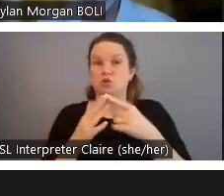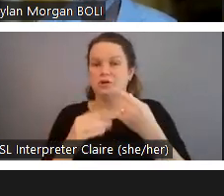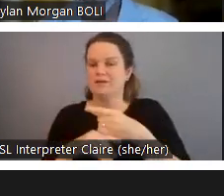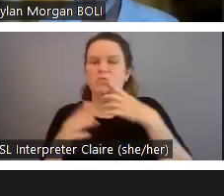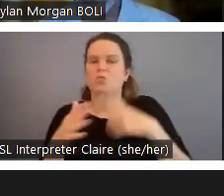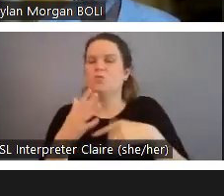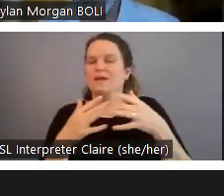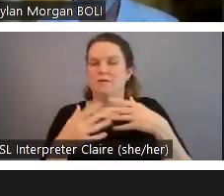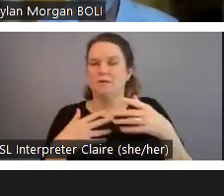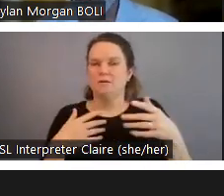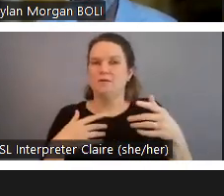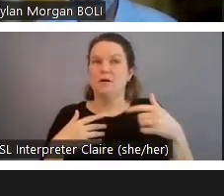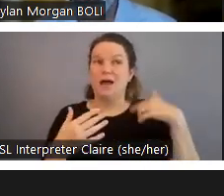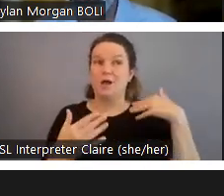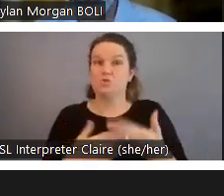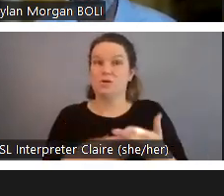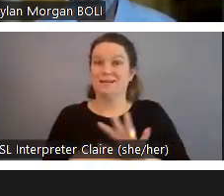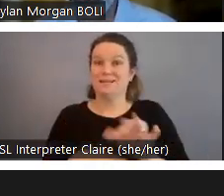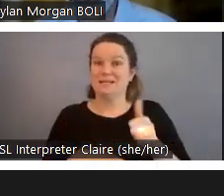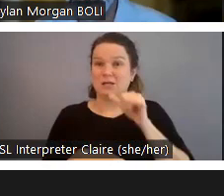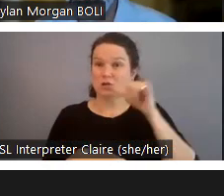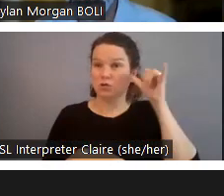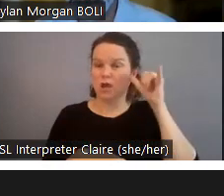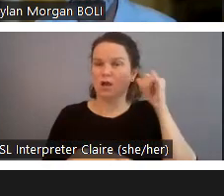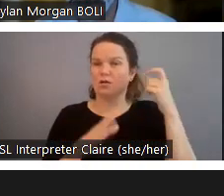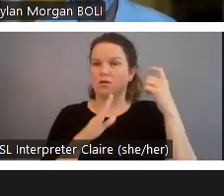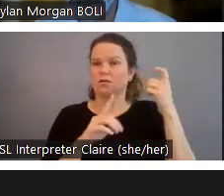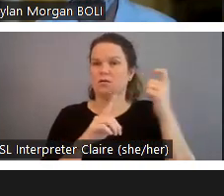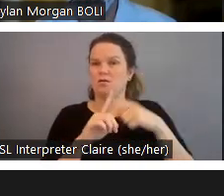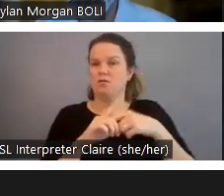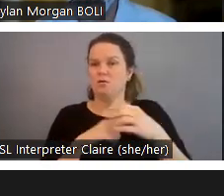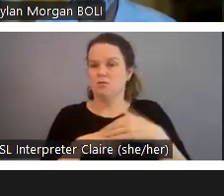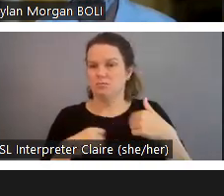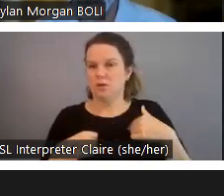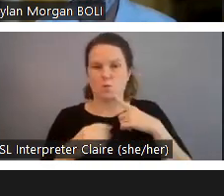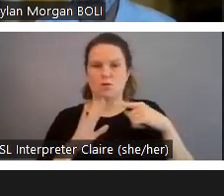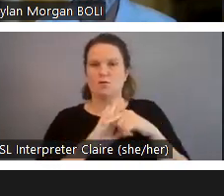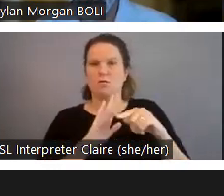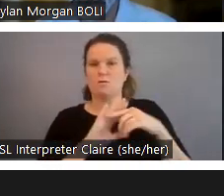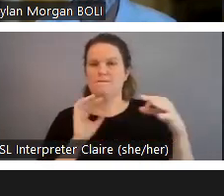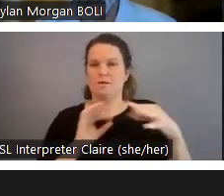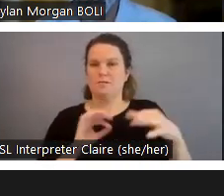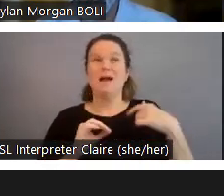You know, "I got in at 10 yesterday and I got flak. I need your support by-"